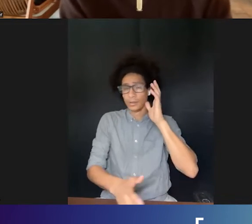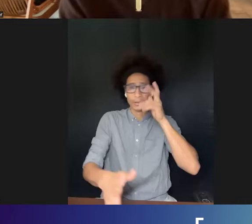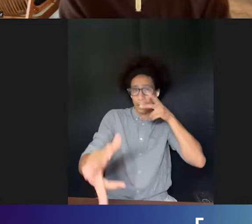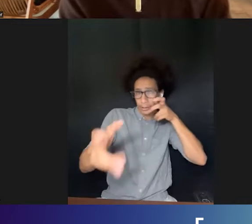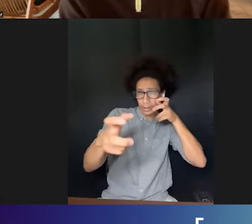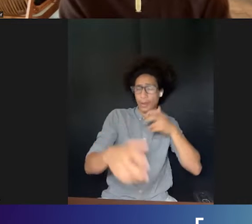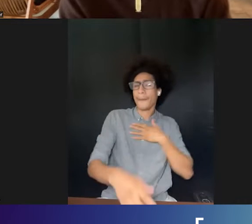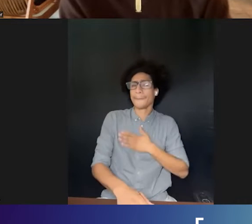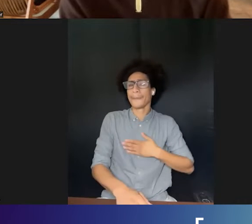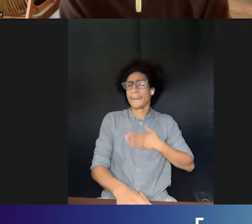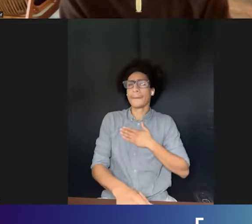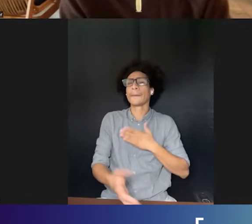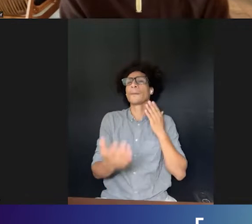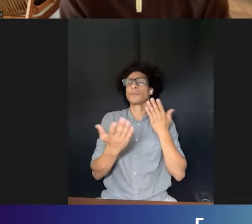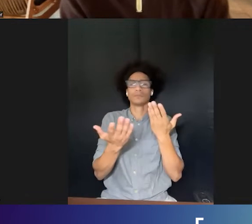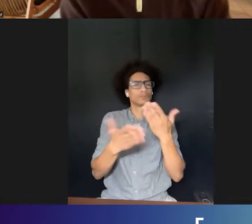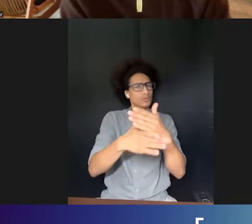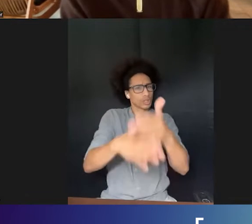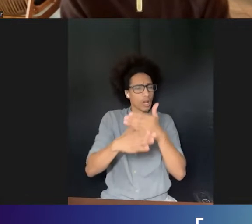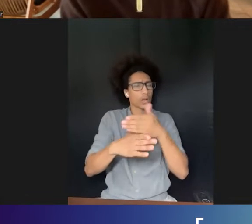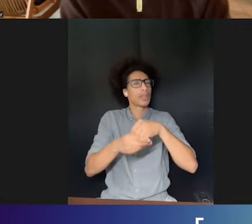similar experiences that you've had or any questions you have.